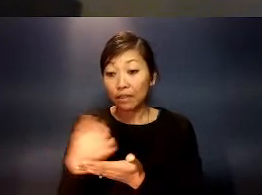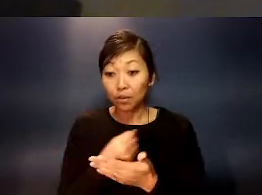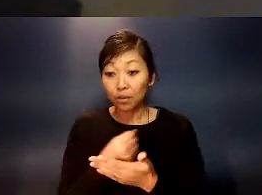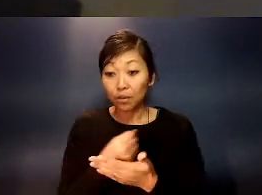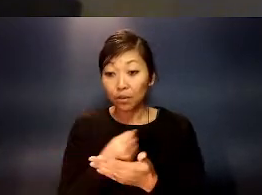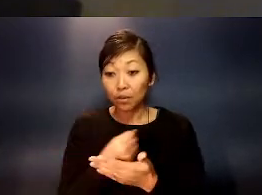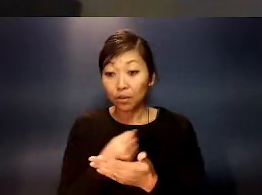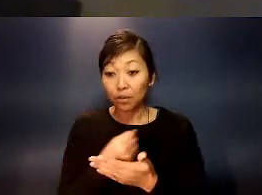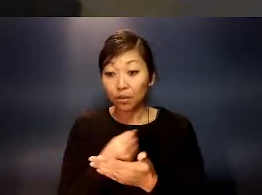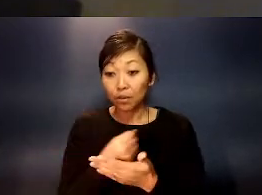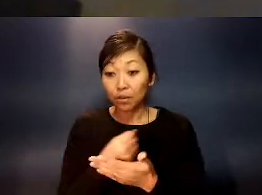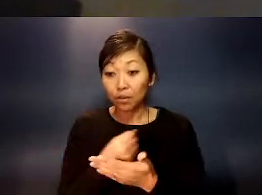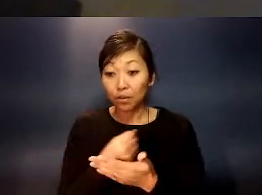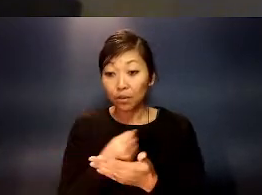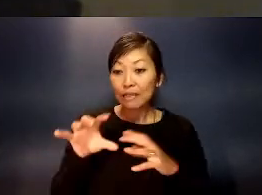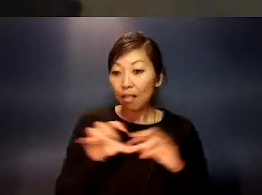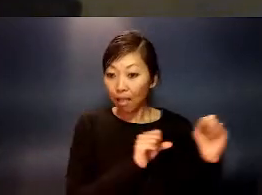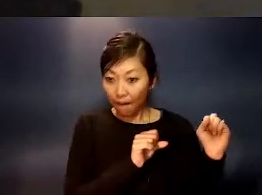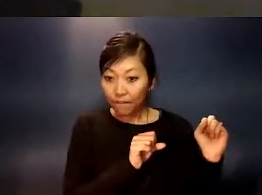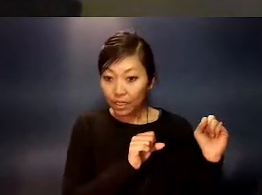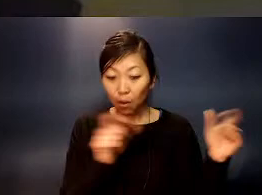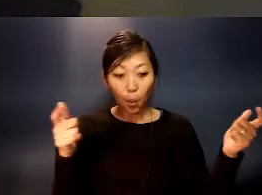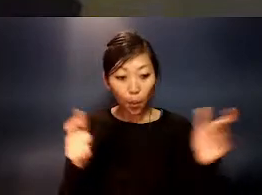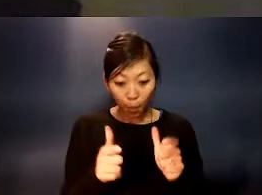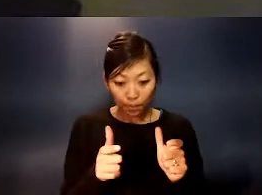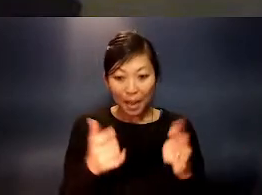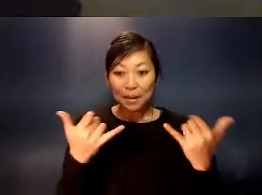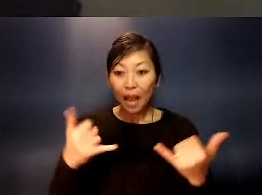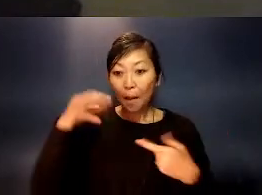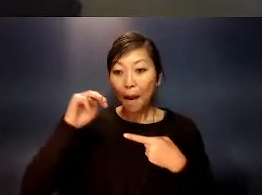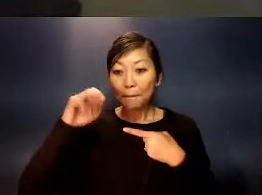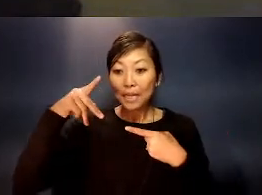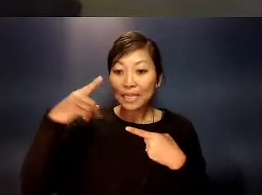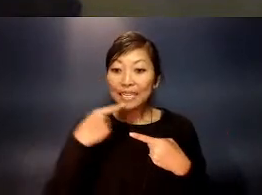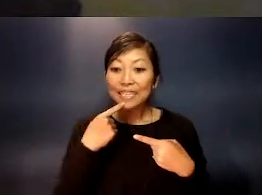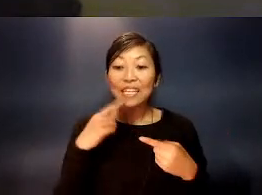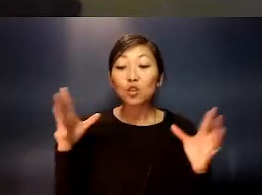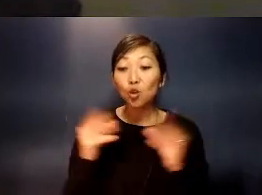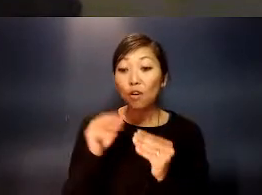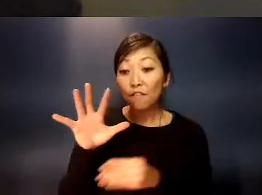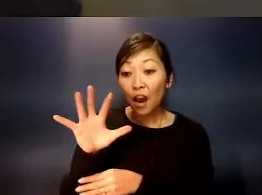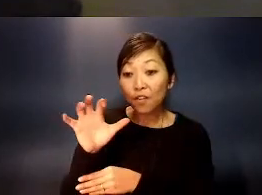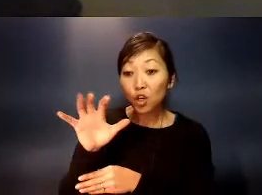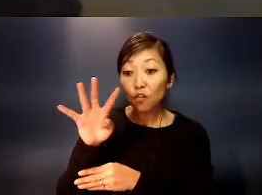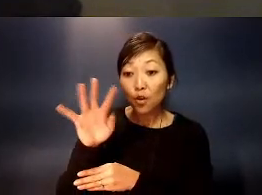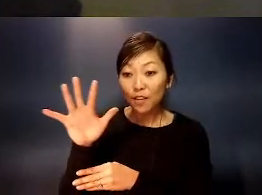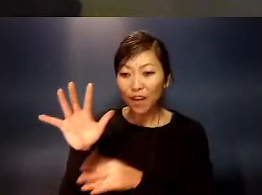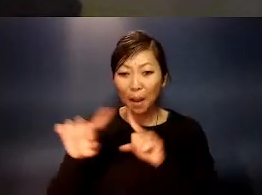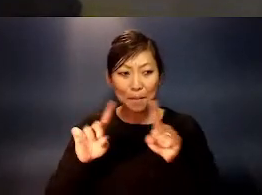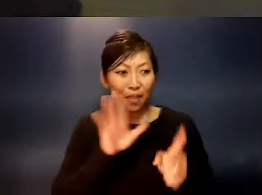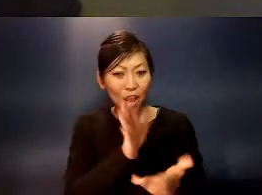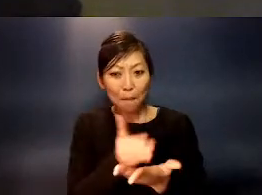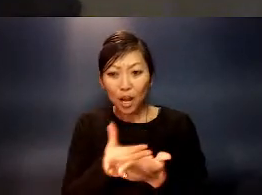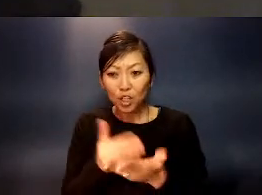WITH LIKELY CONSENT DECREES FROM THE STATE DEPARTMENT OF HUMAN RIGHTS AND THE DEPARTMENT OF JUSTICE, THERE MIGHT BE NEW RULES IN PLACE AND EVEN MORE OFFICERS MAY